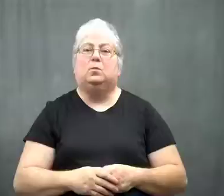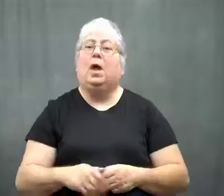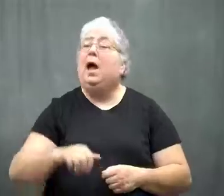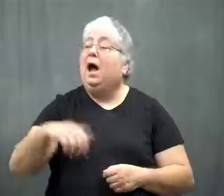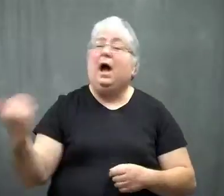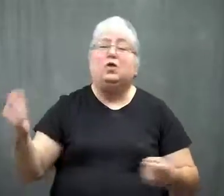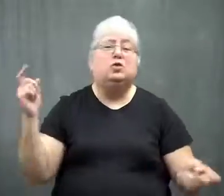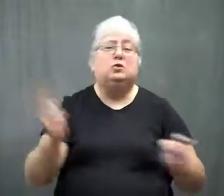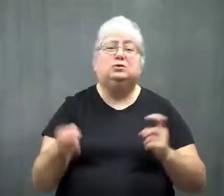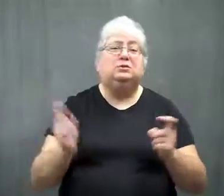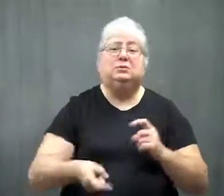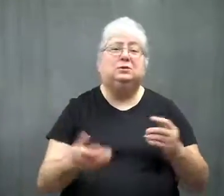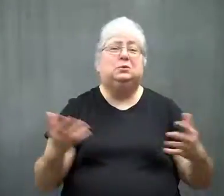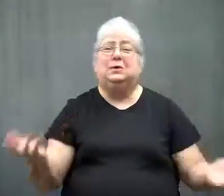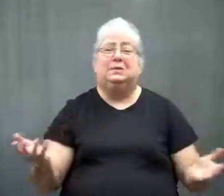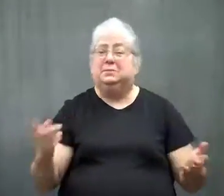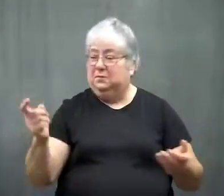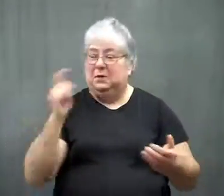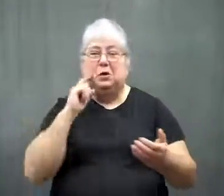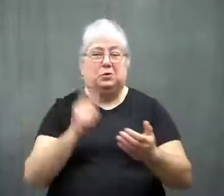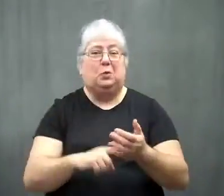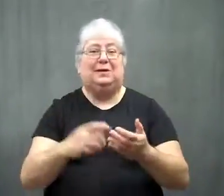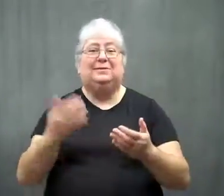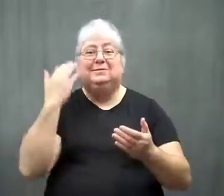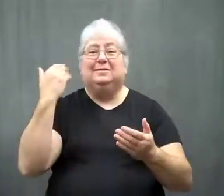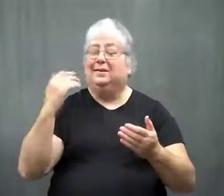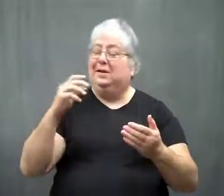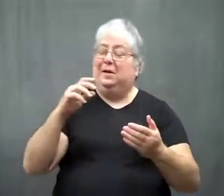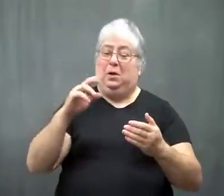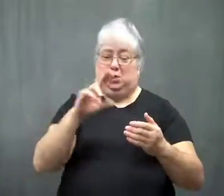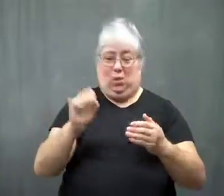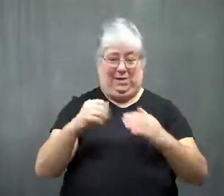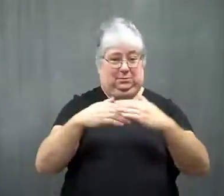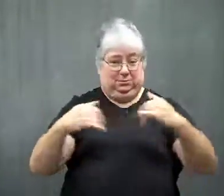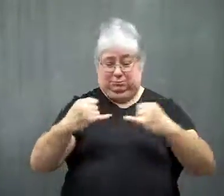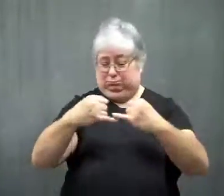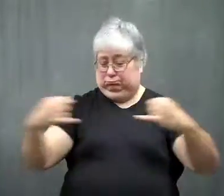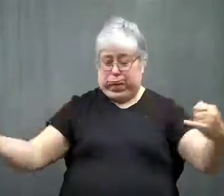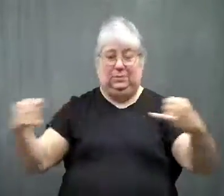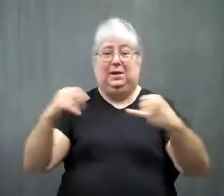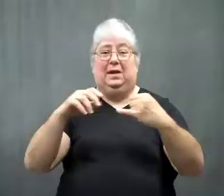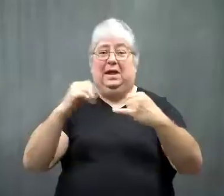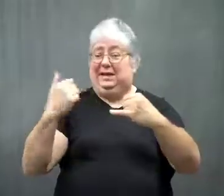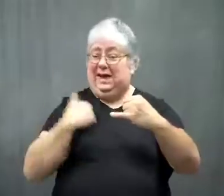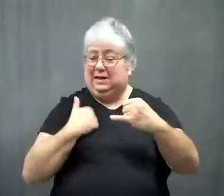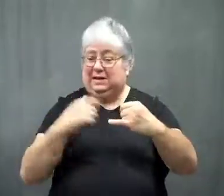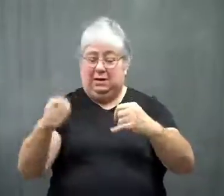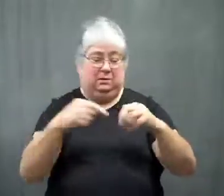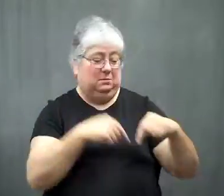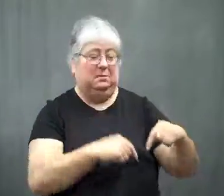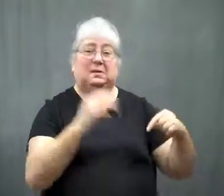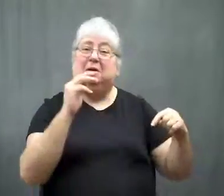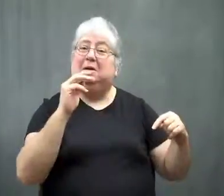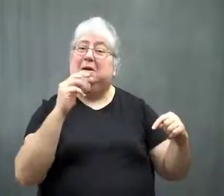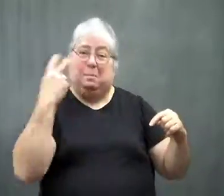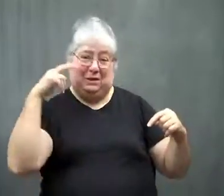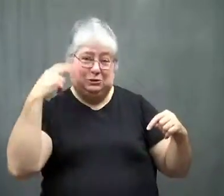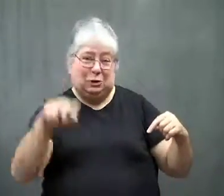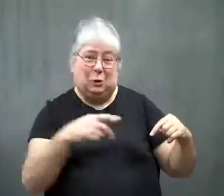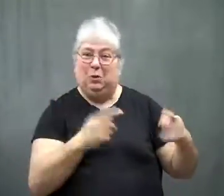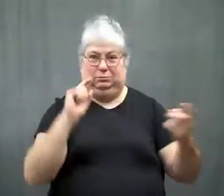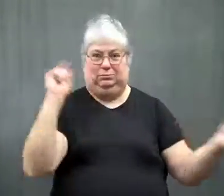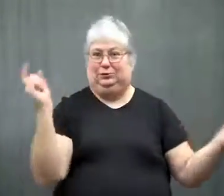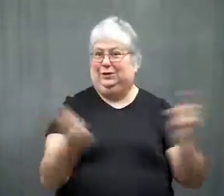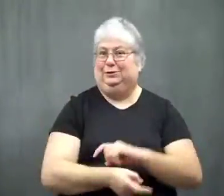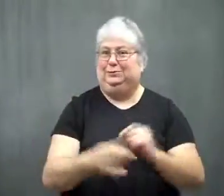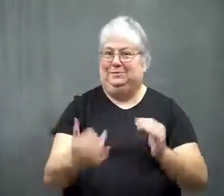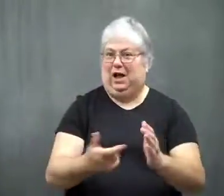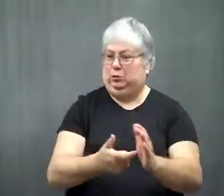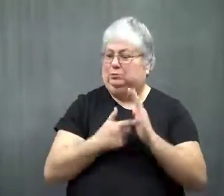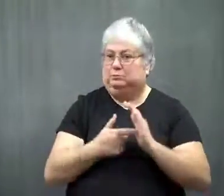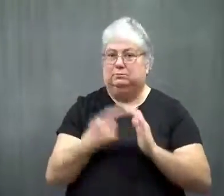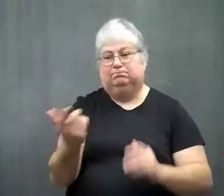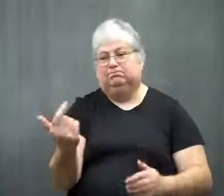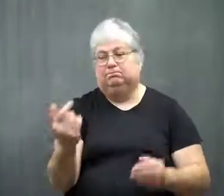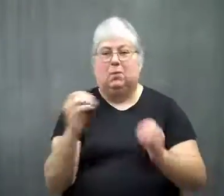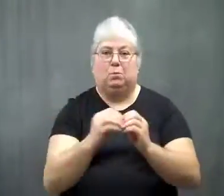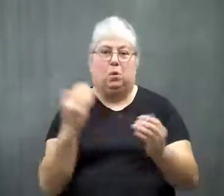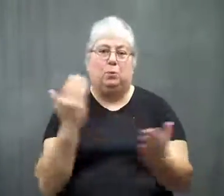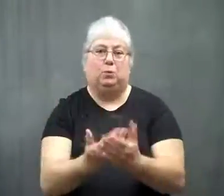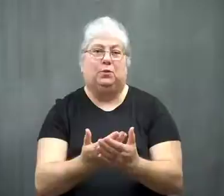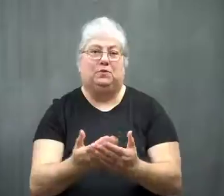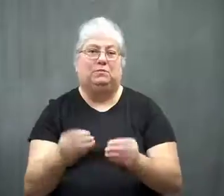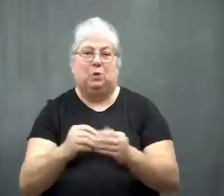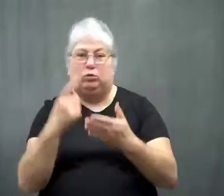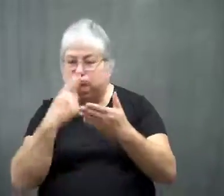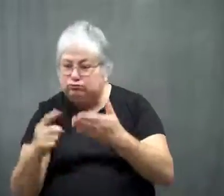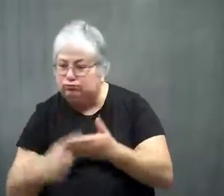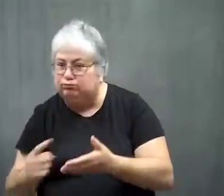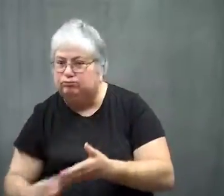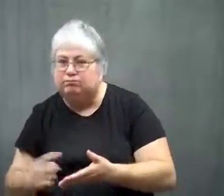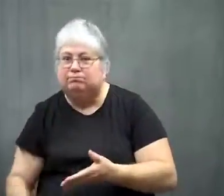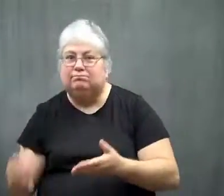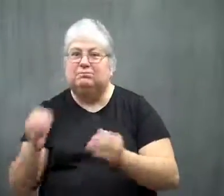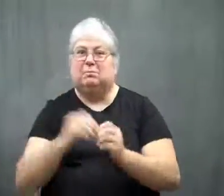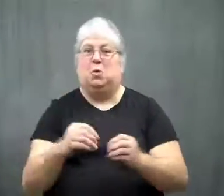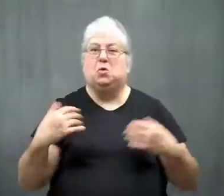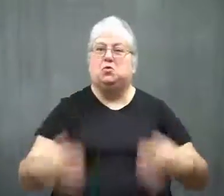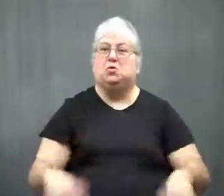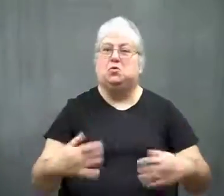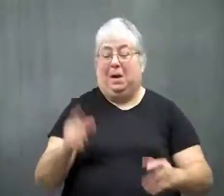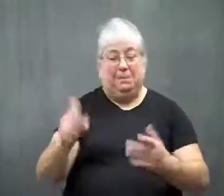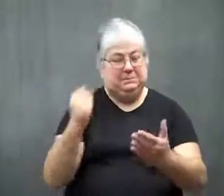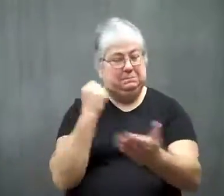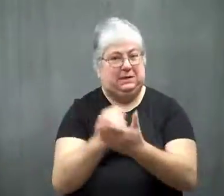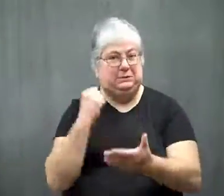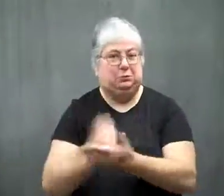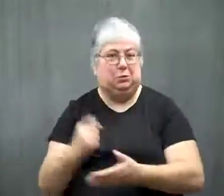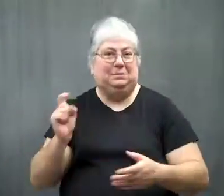Among other changes is that the border crossings with Canada and Mexico have changed.